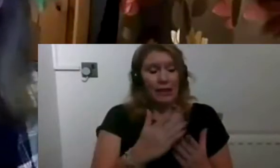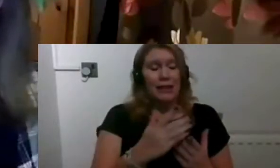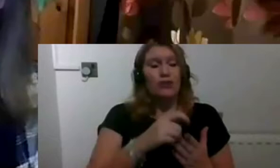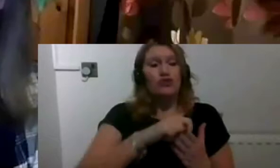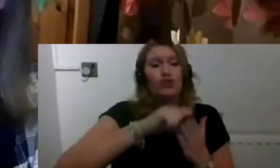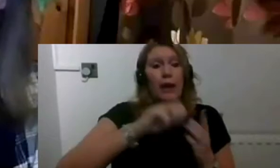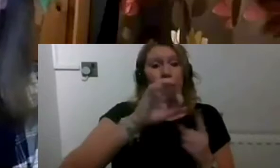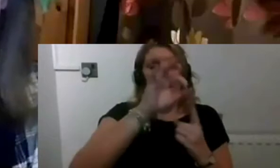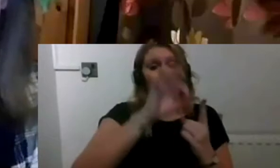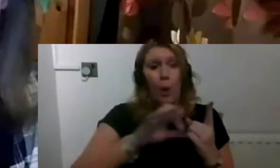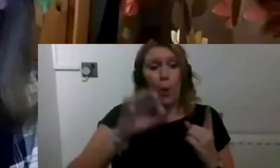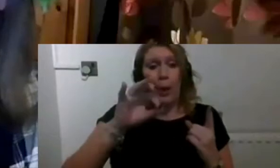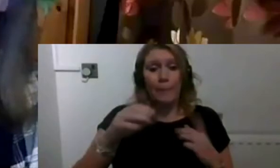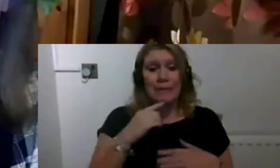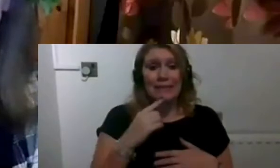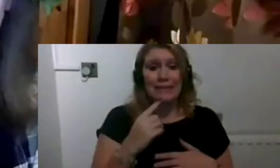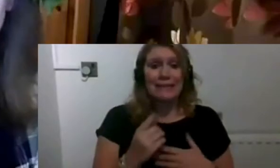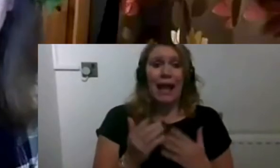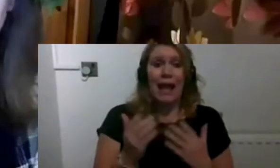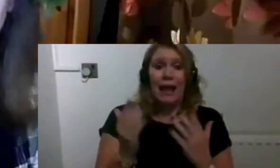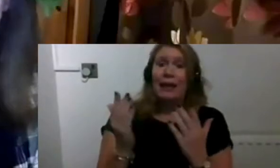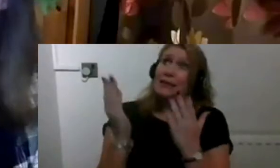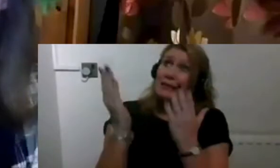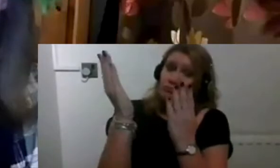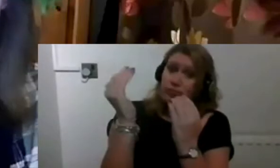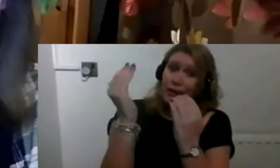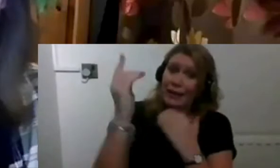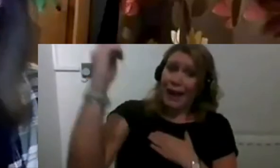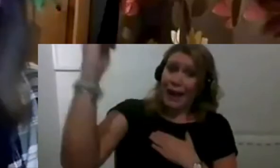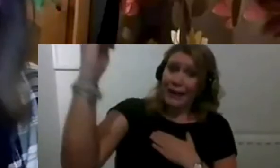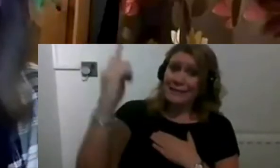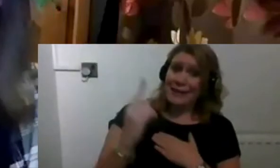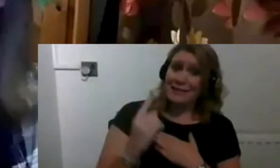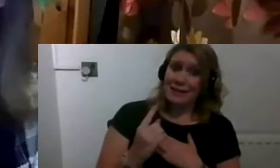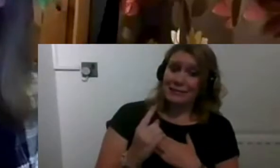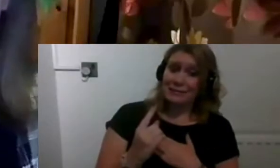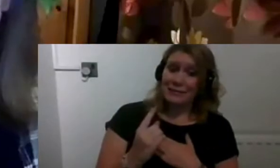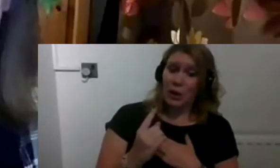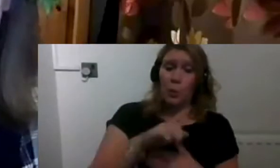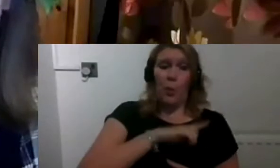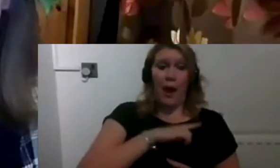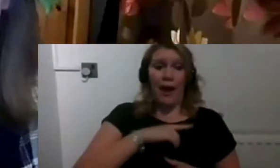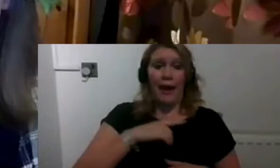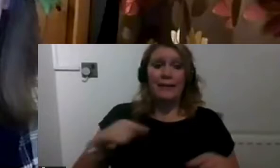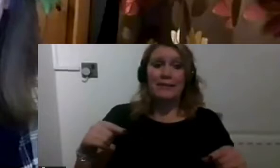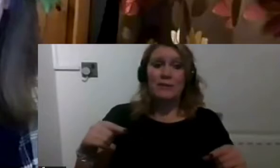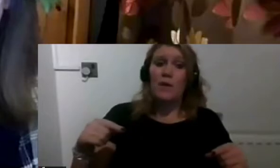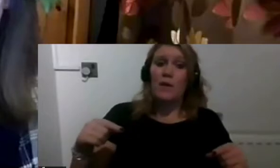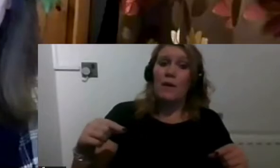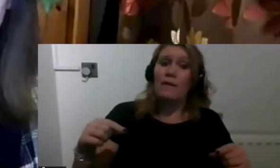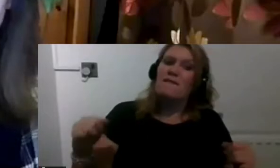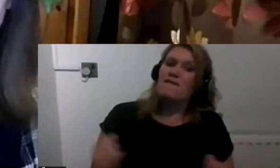poem and call it Return Yee Hagtessa and summon the Hagtessa to help us fight the